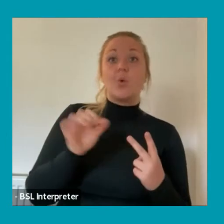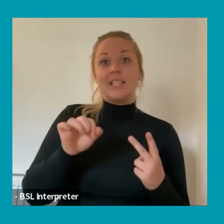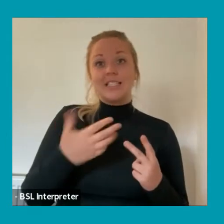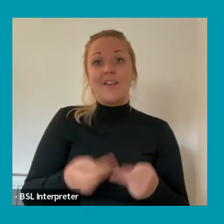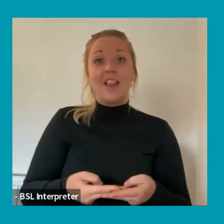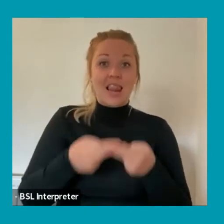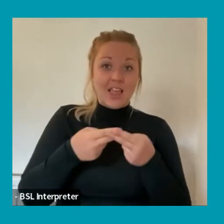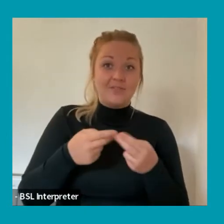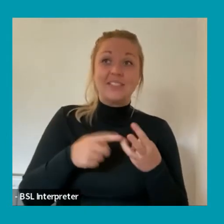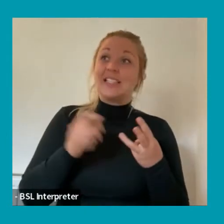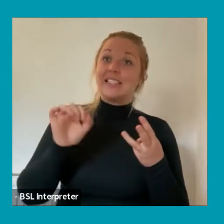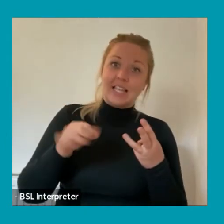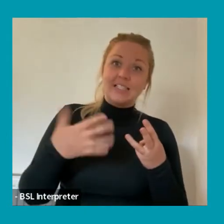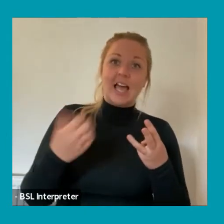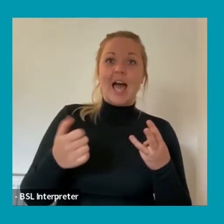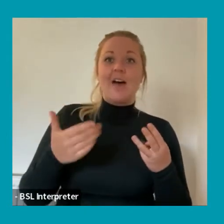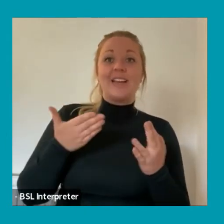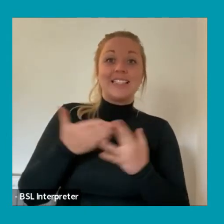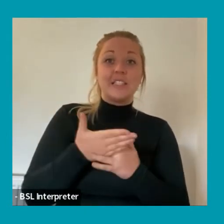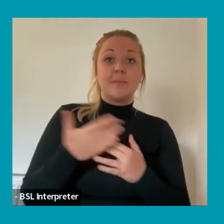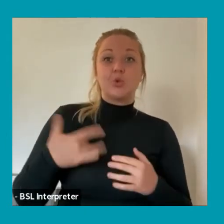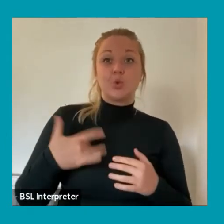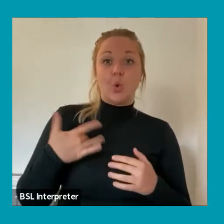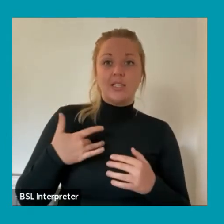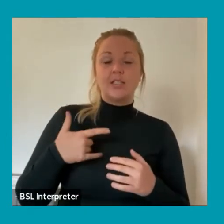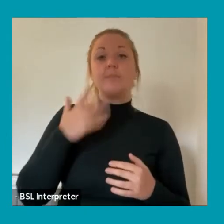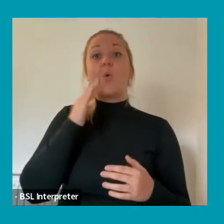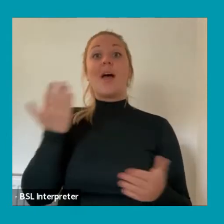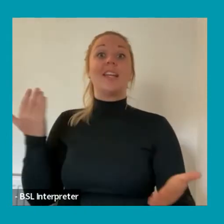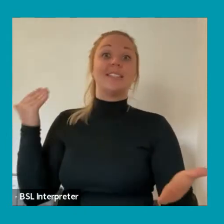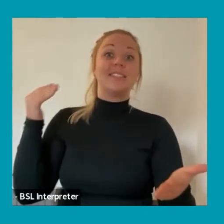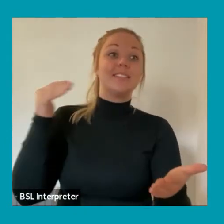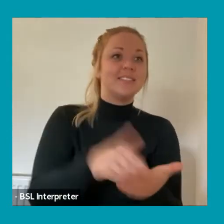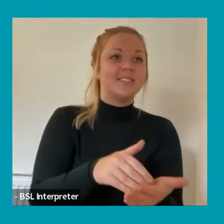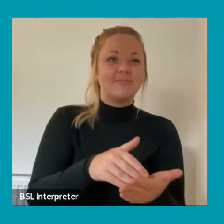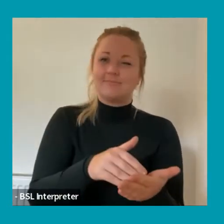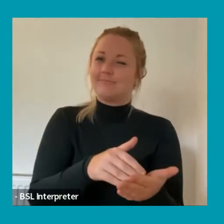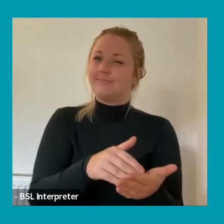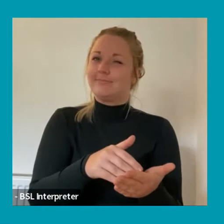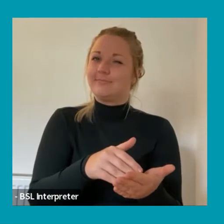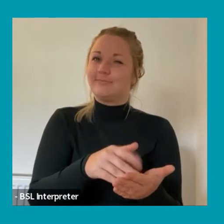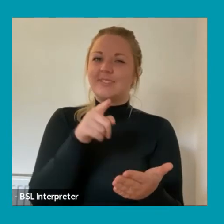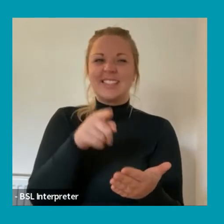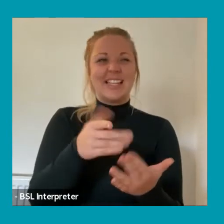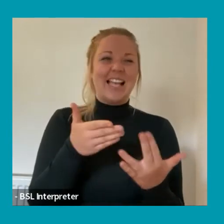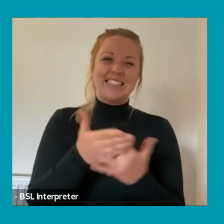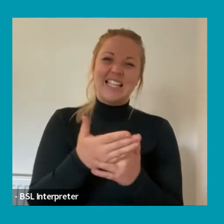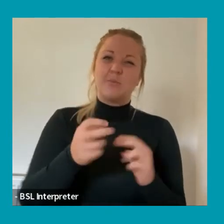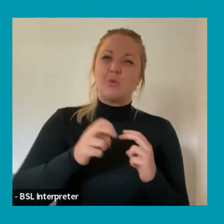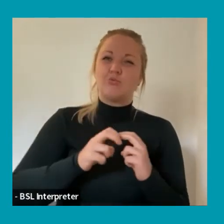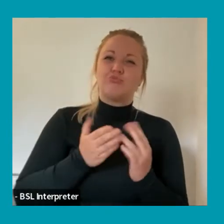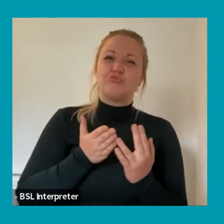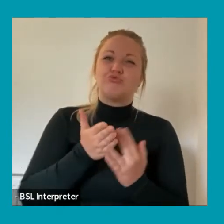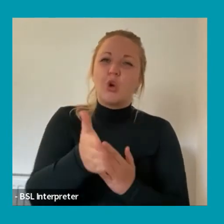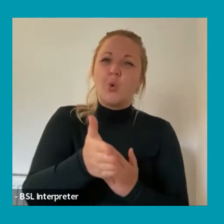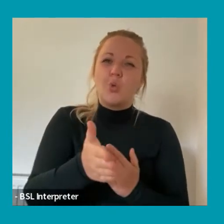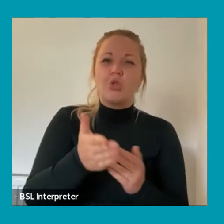When you get to the venue we often found the accessible room was through the kitchen to get from the room to